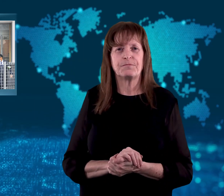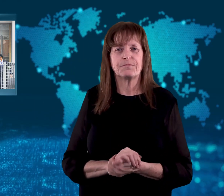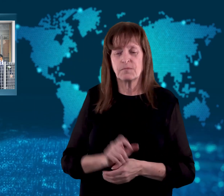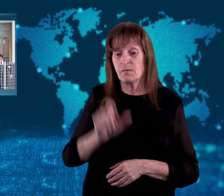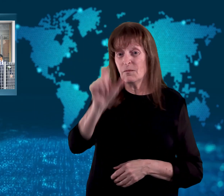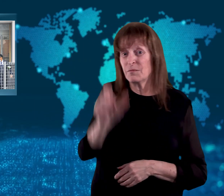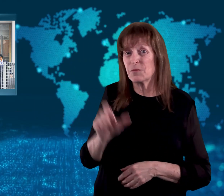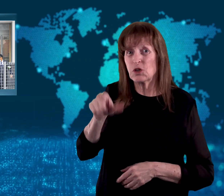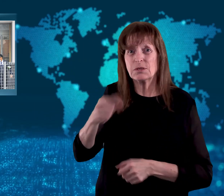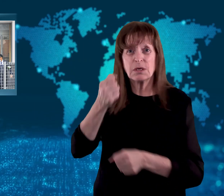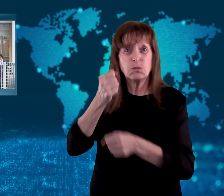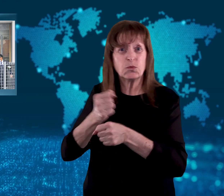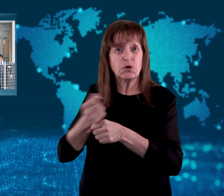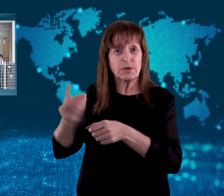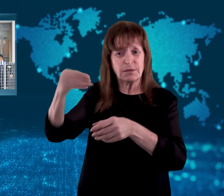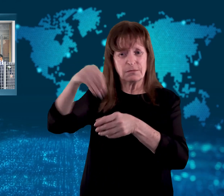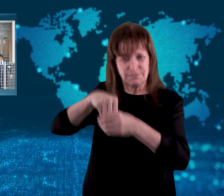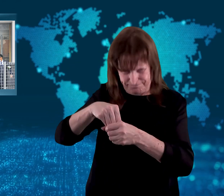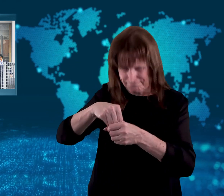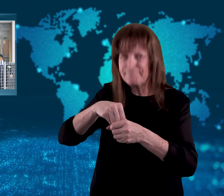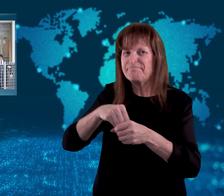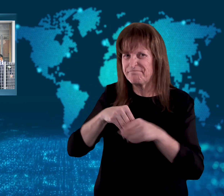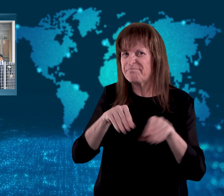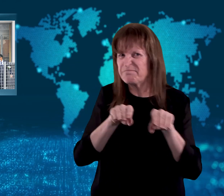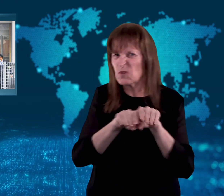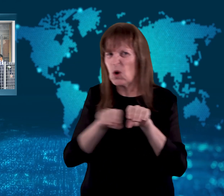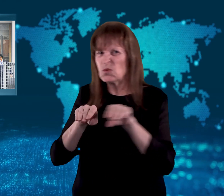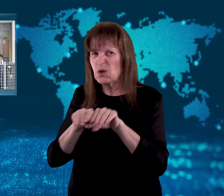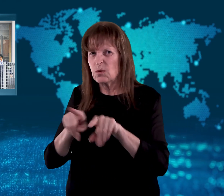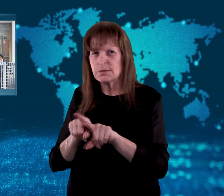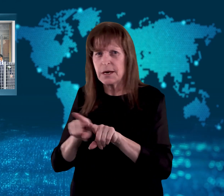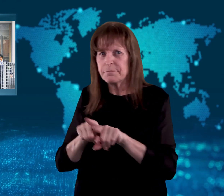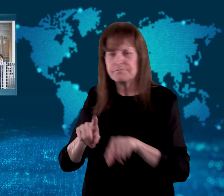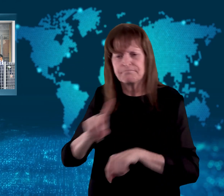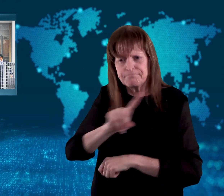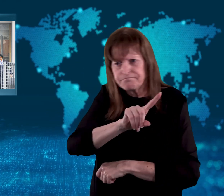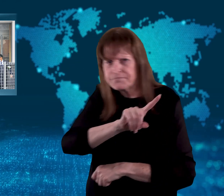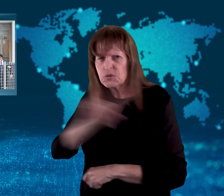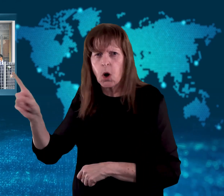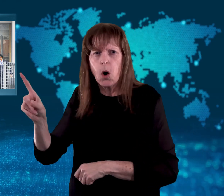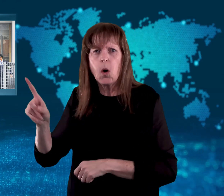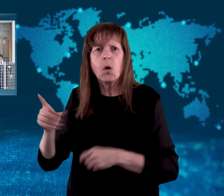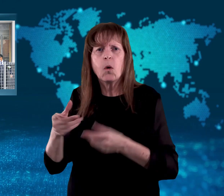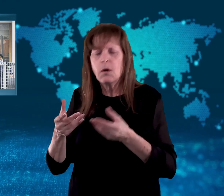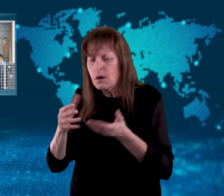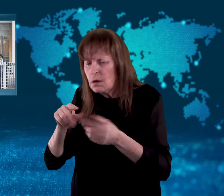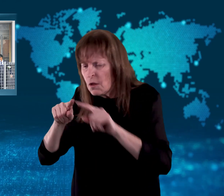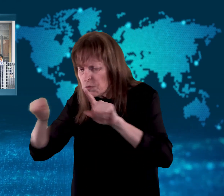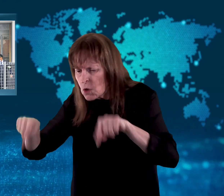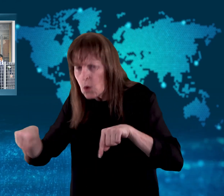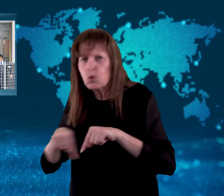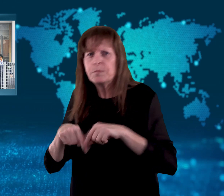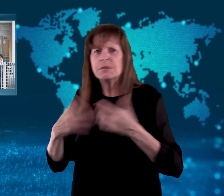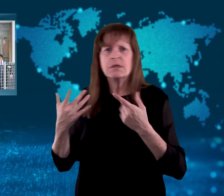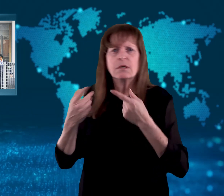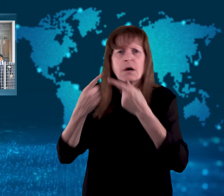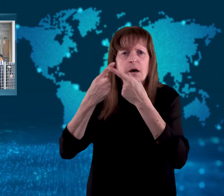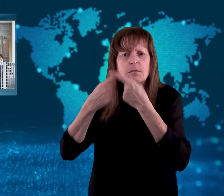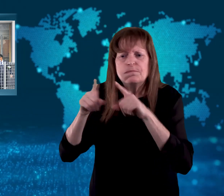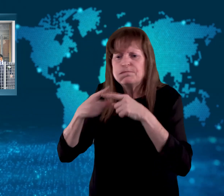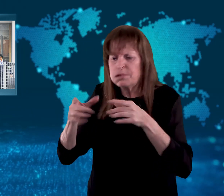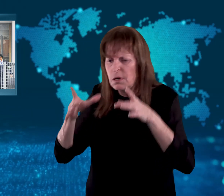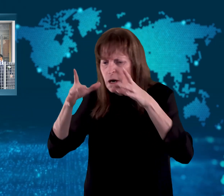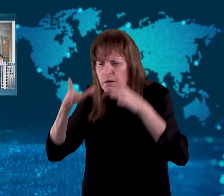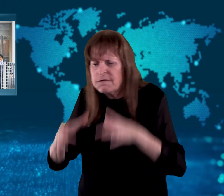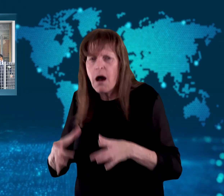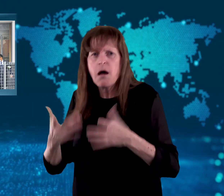The staff was also forbidden from sharing documents, digital files,